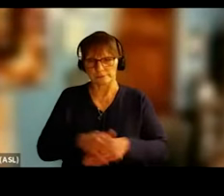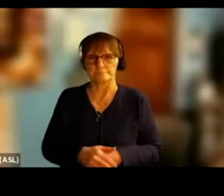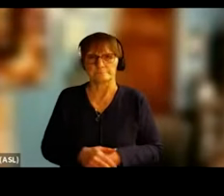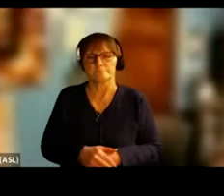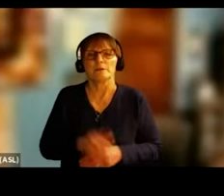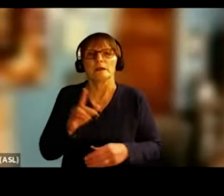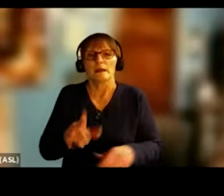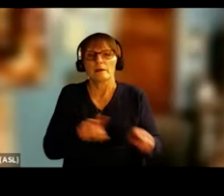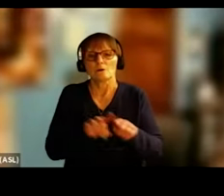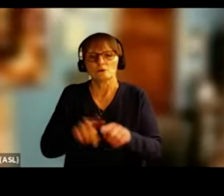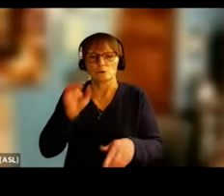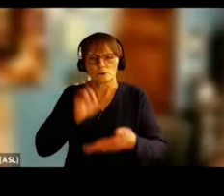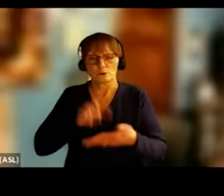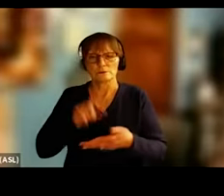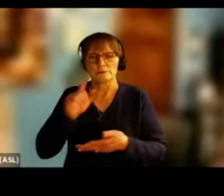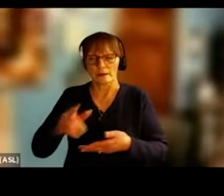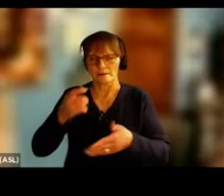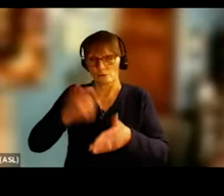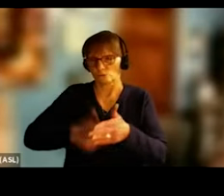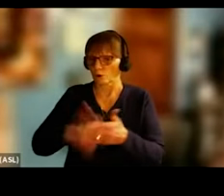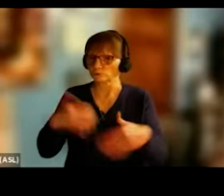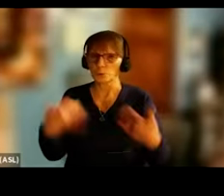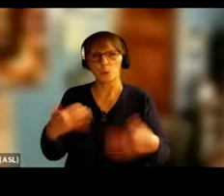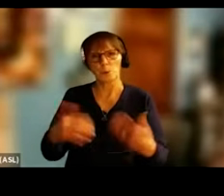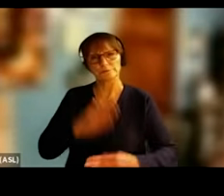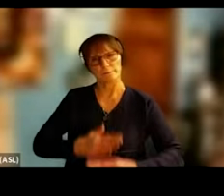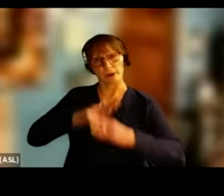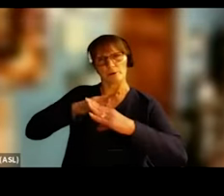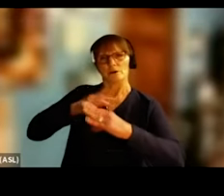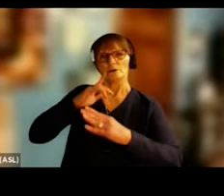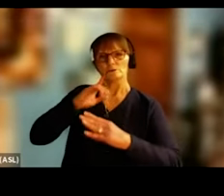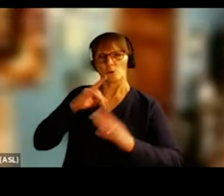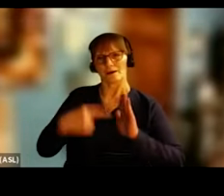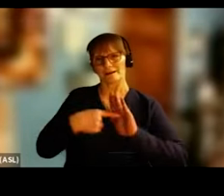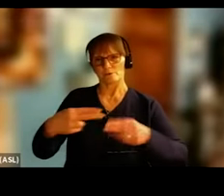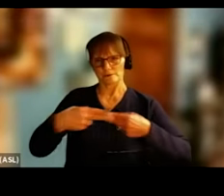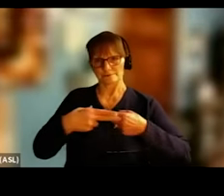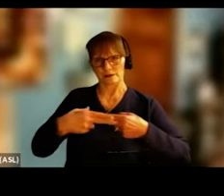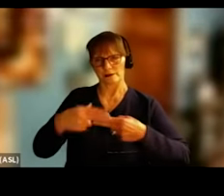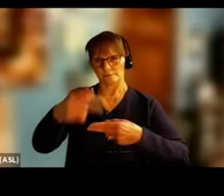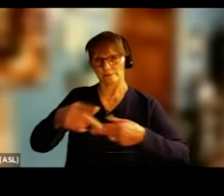And we also know that housing costs are significant barriers. So as pictured here in the graph at the very top,